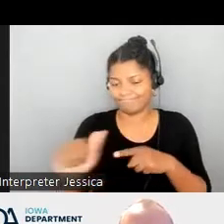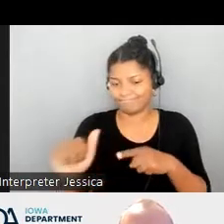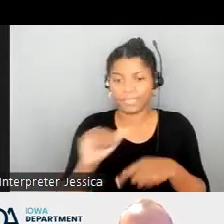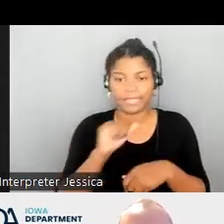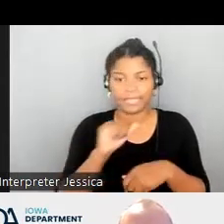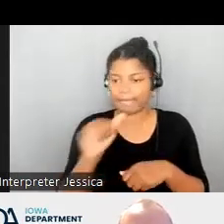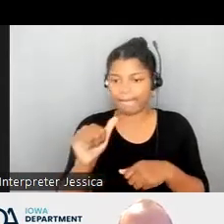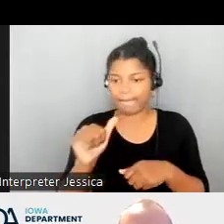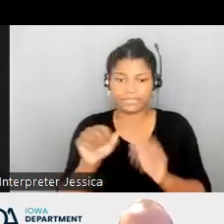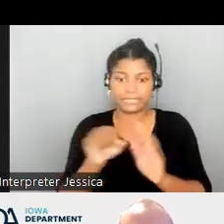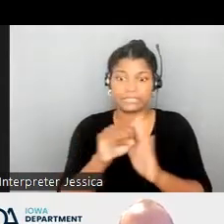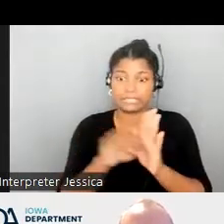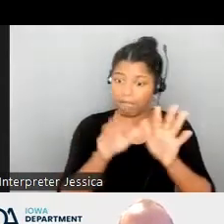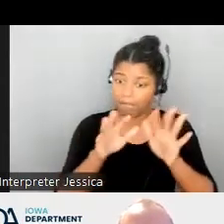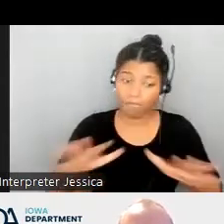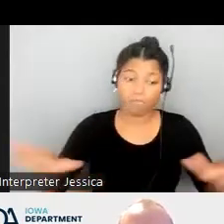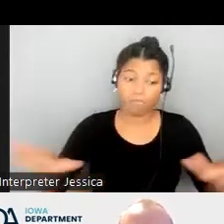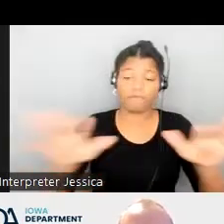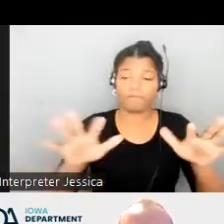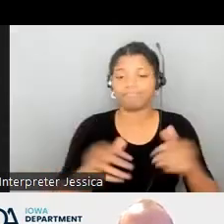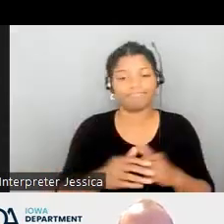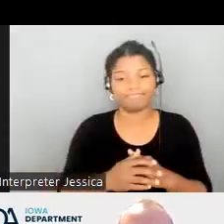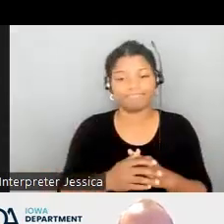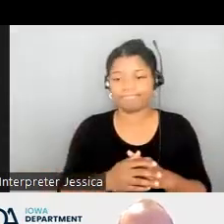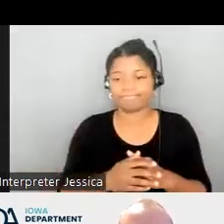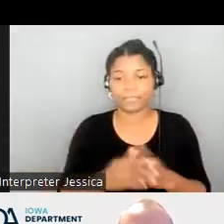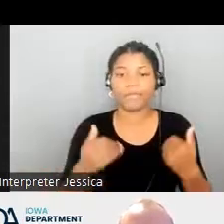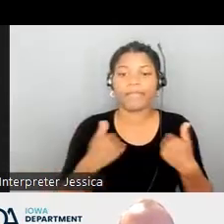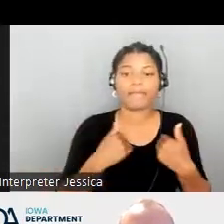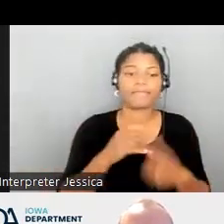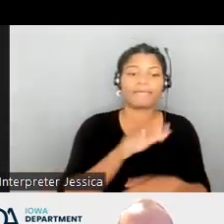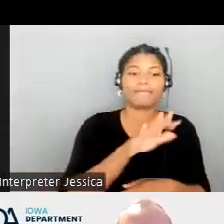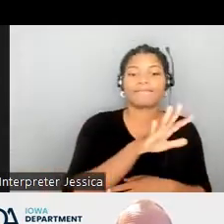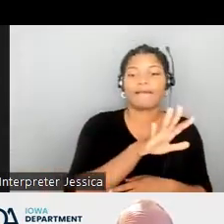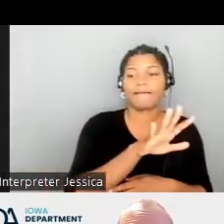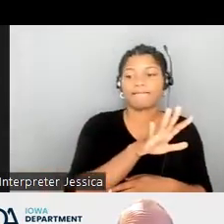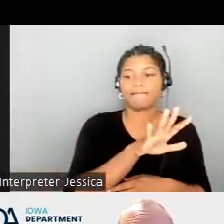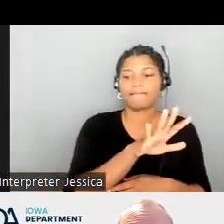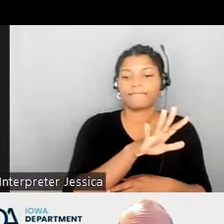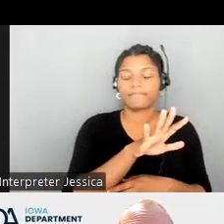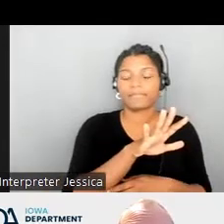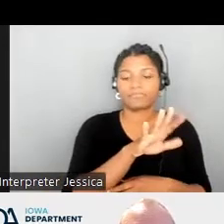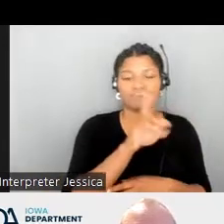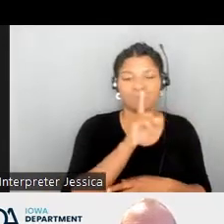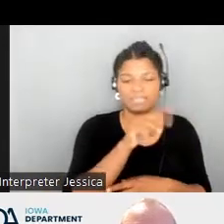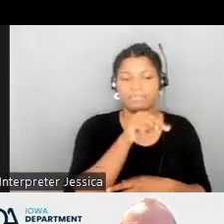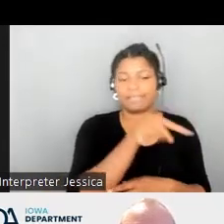We have five out of our six local Area Agencies on Aging participating in Return to Community,